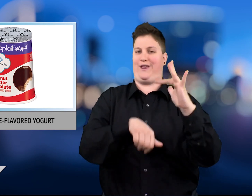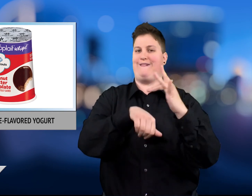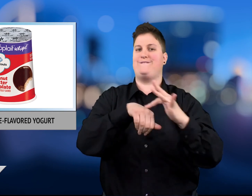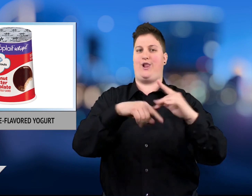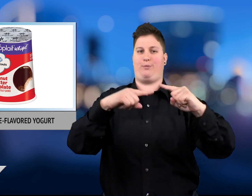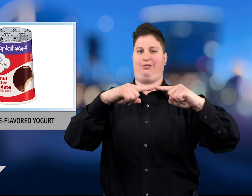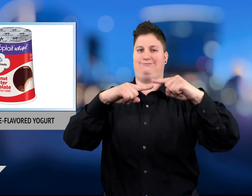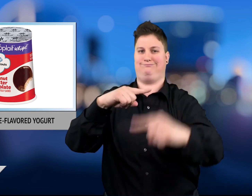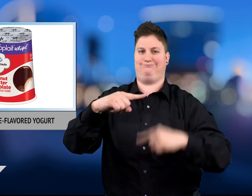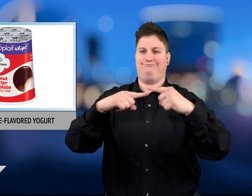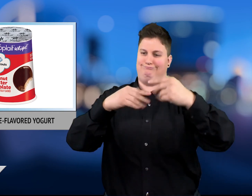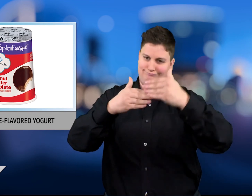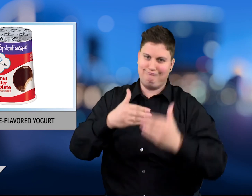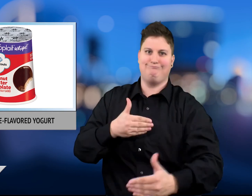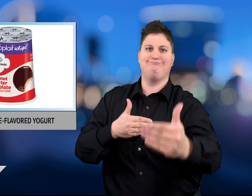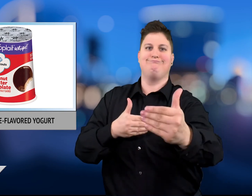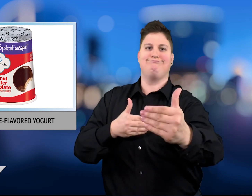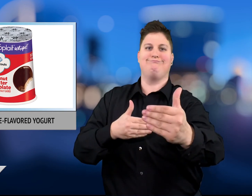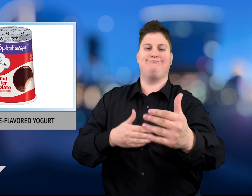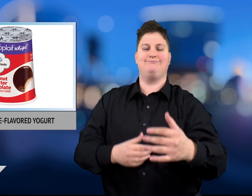After that, they will be available all year round.